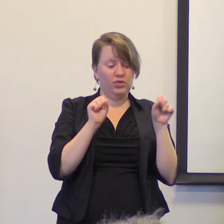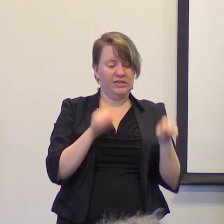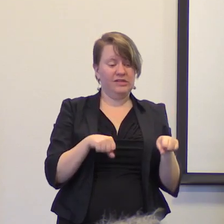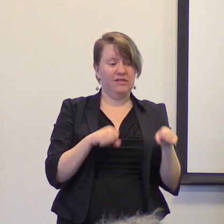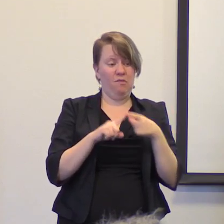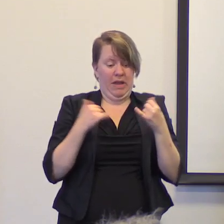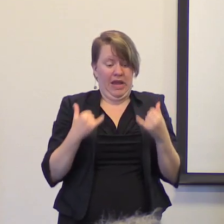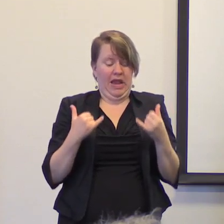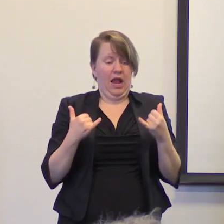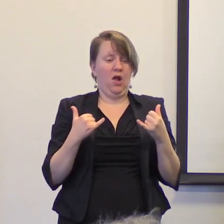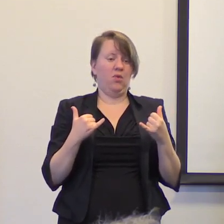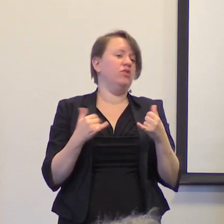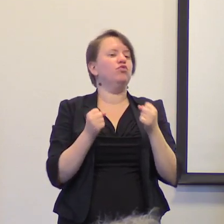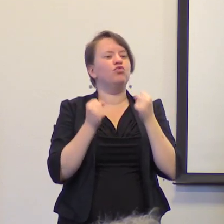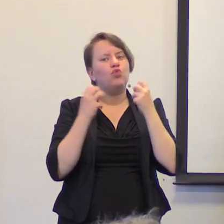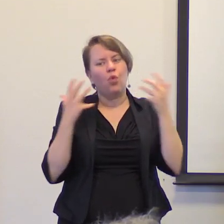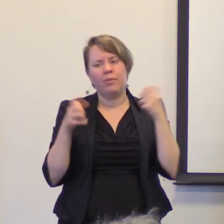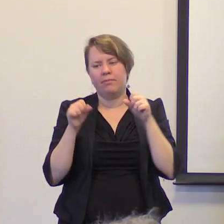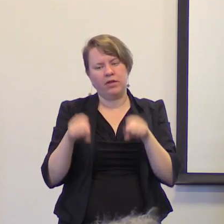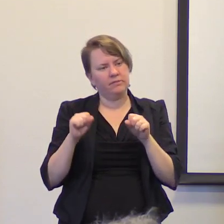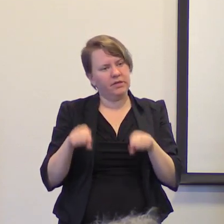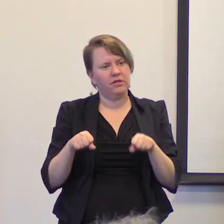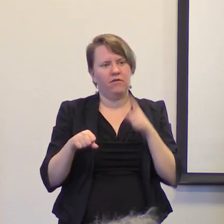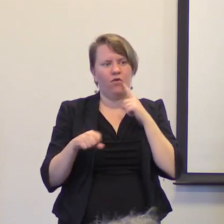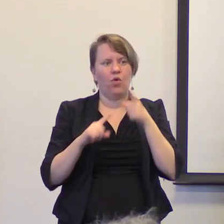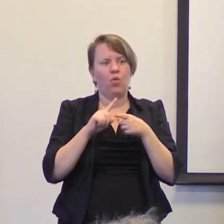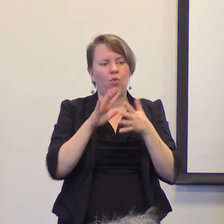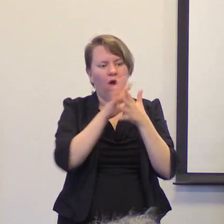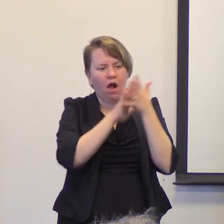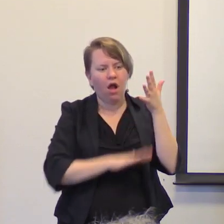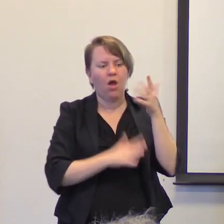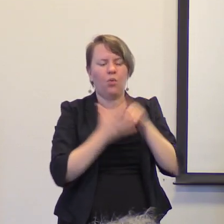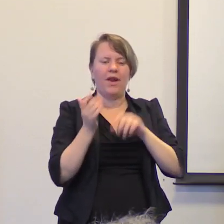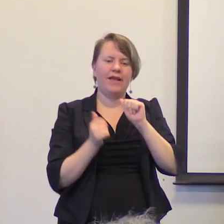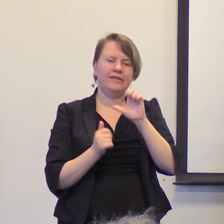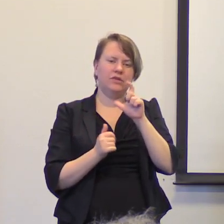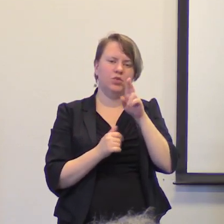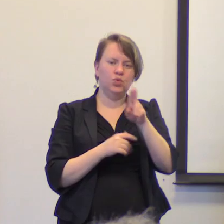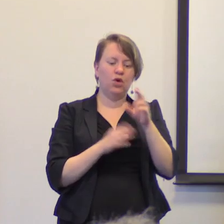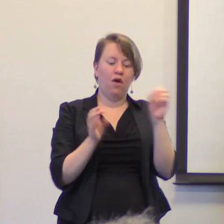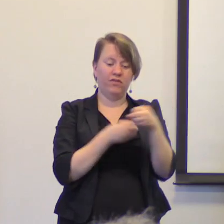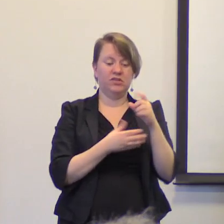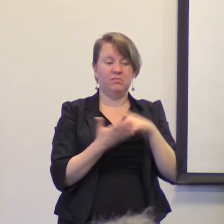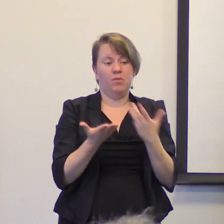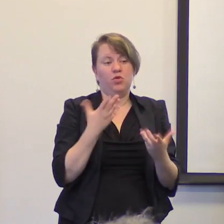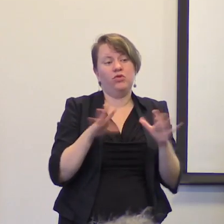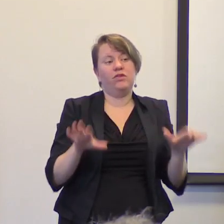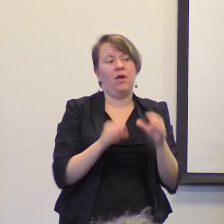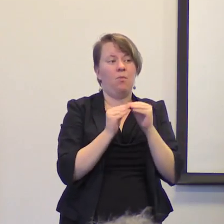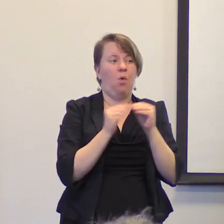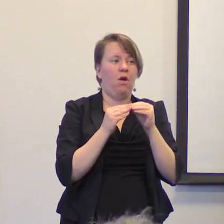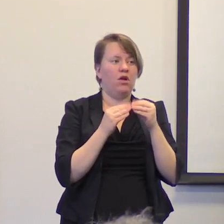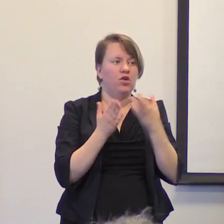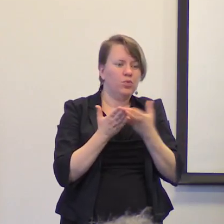these days, there are so many possibilities for what ACLU offices might do that there are a lot of resource questions about who you're going to represent.